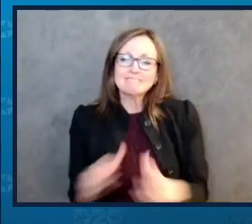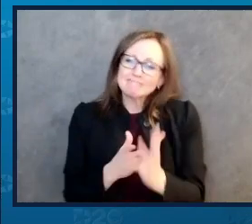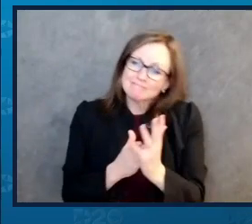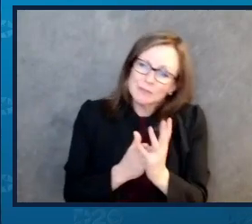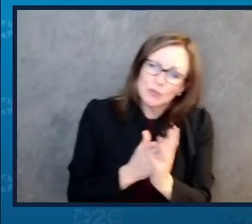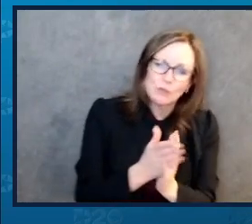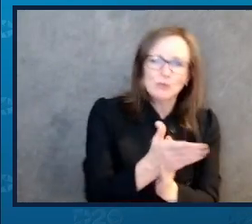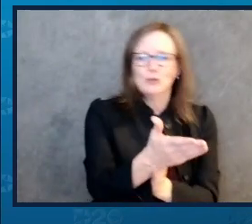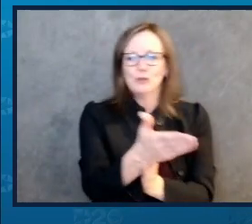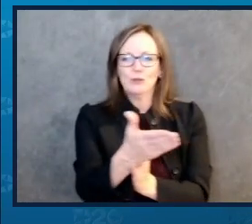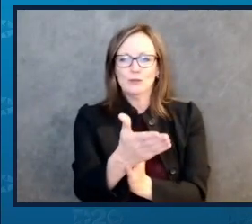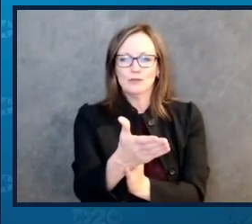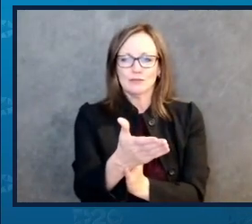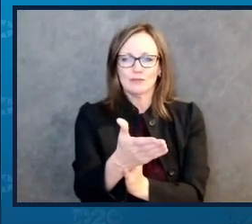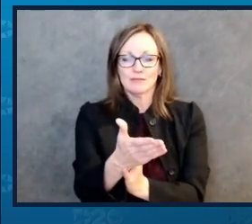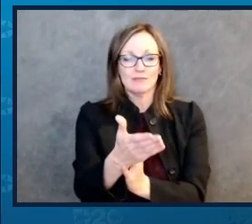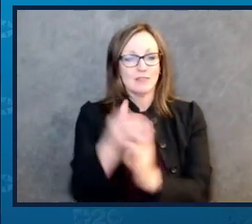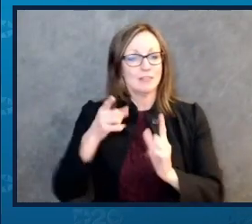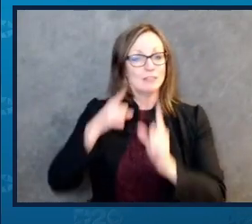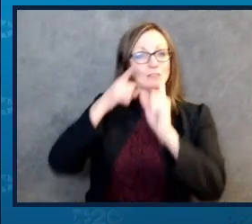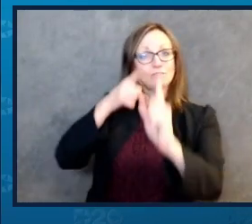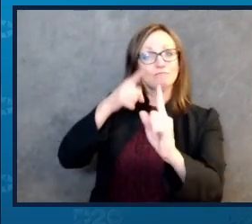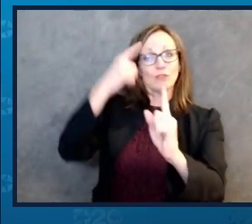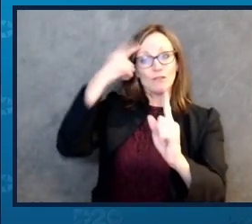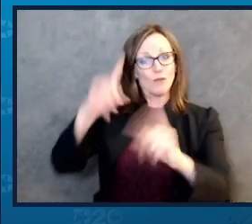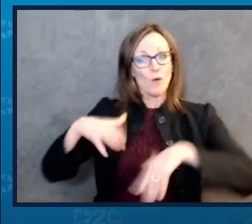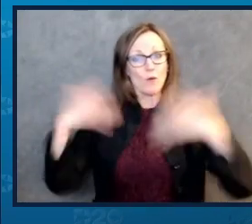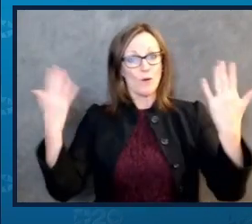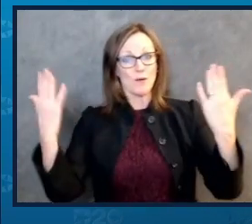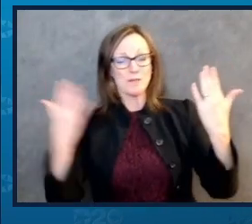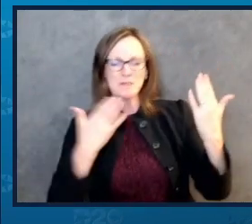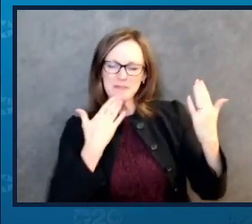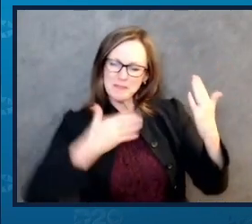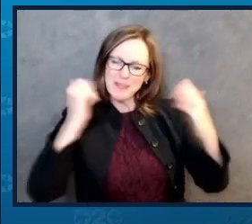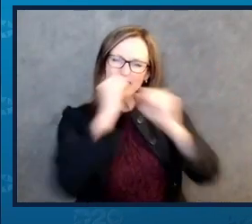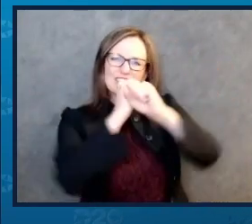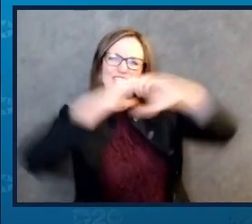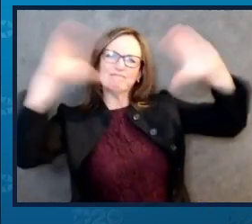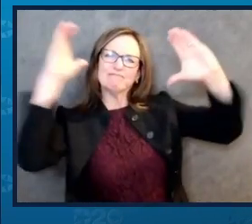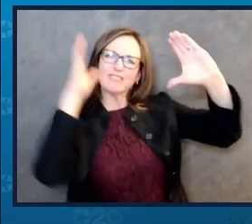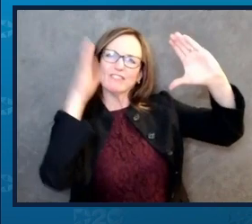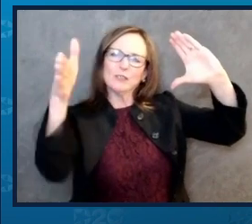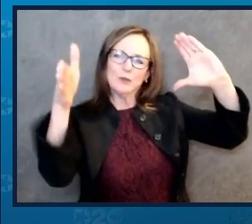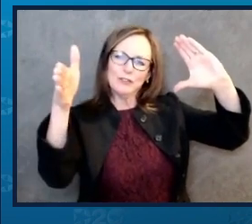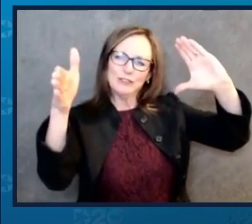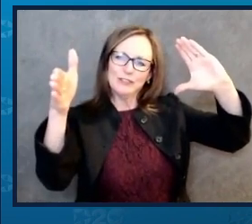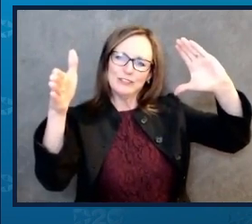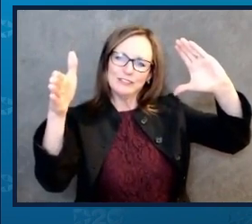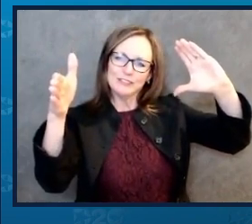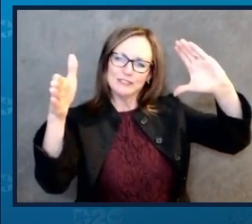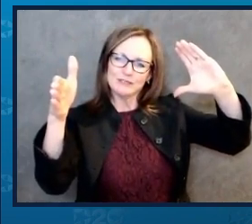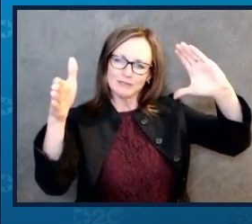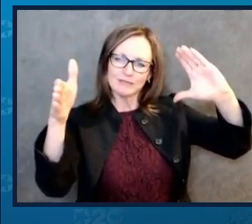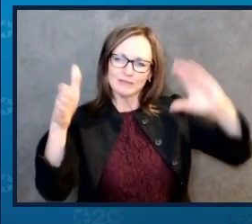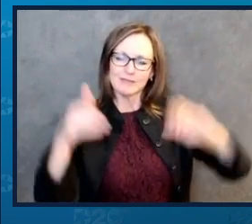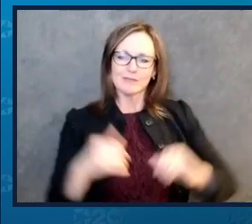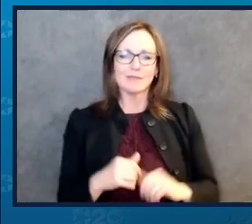BETTER. THERE IS SOMETHING HAPPENING